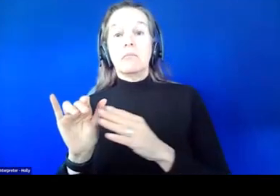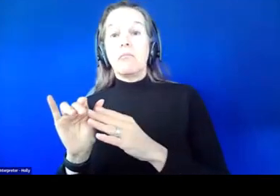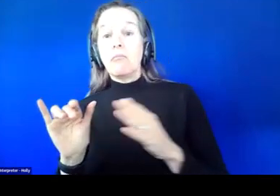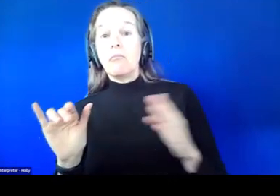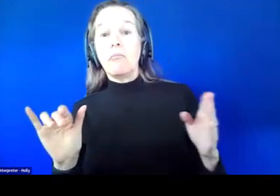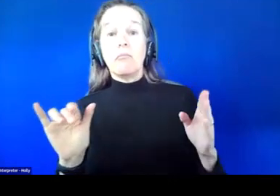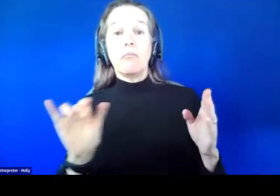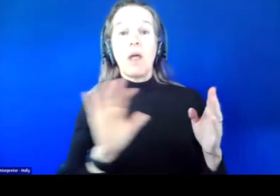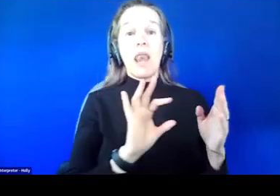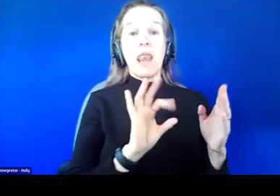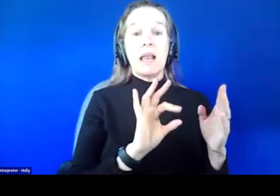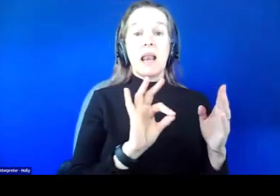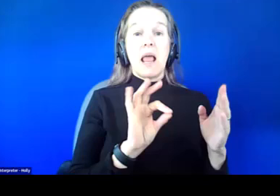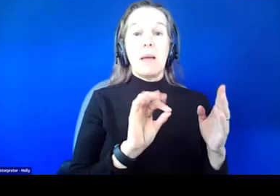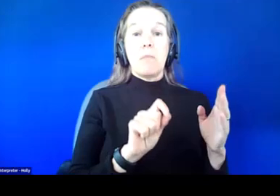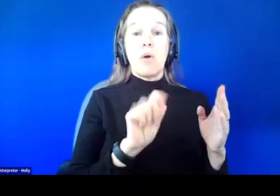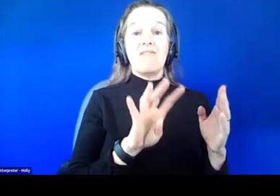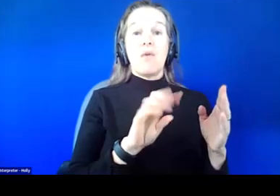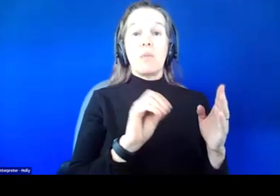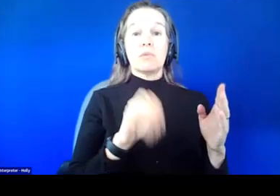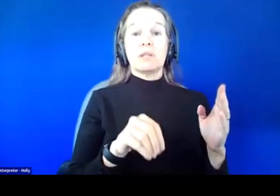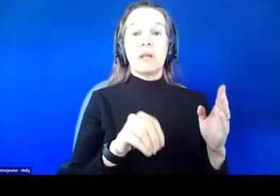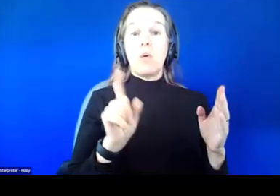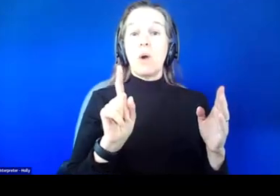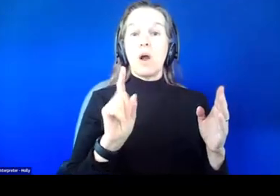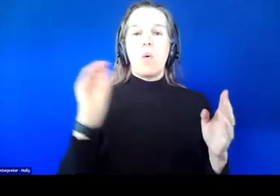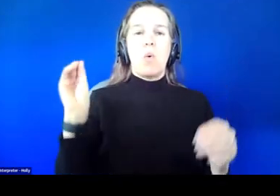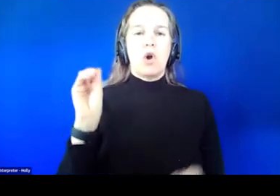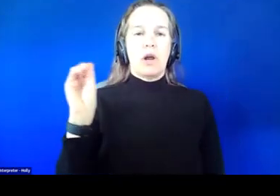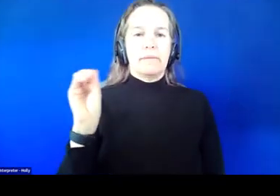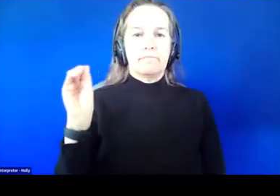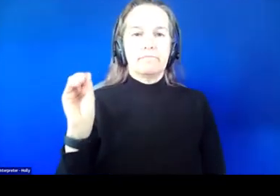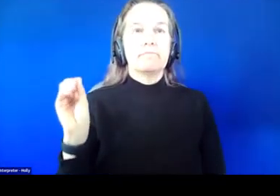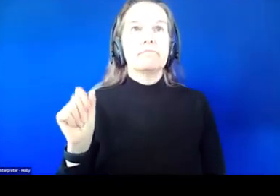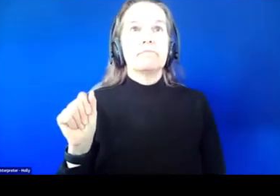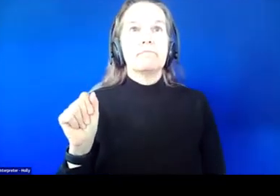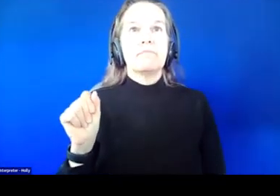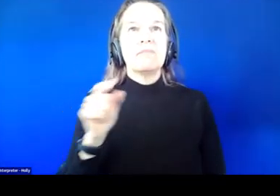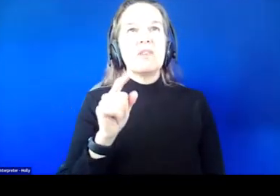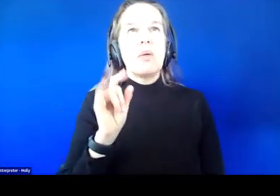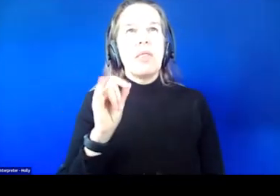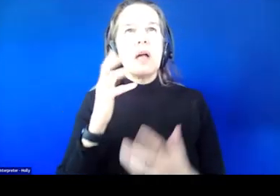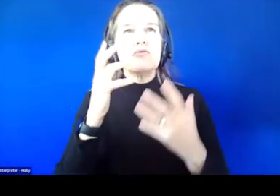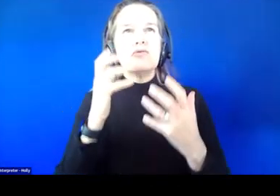.4% in Oregon. The darker green on this map is